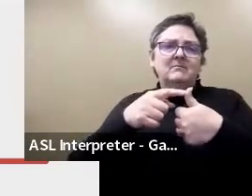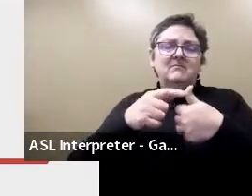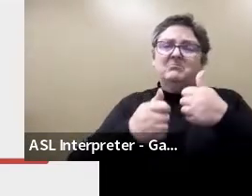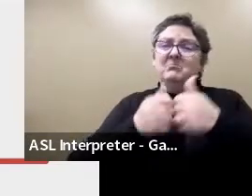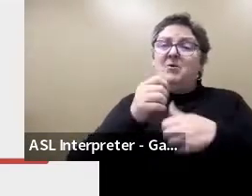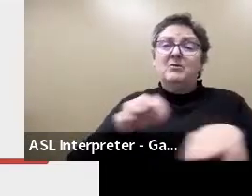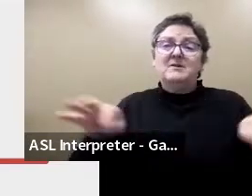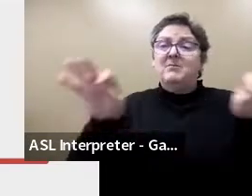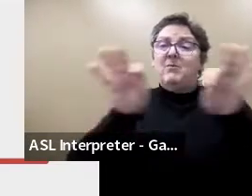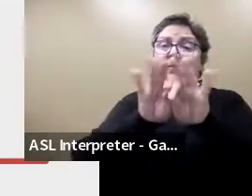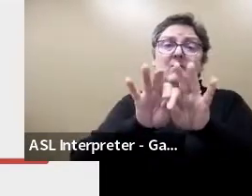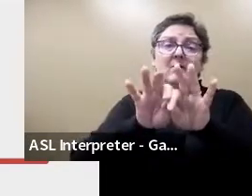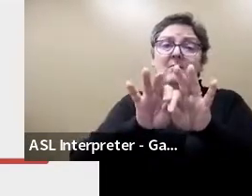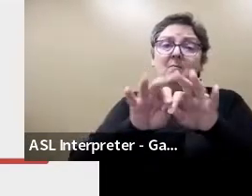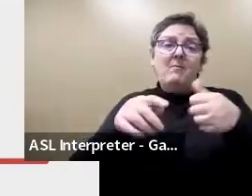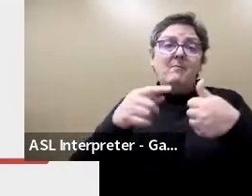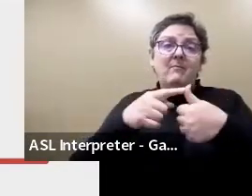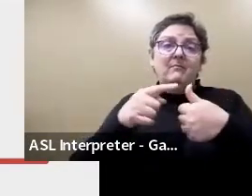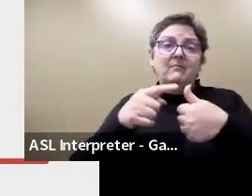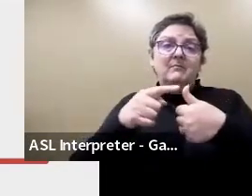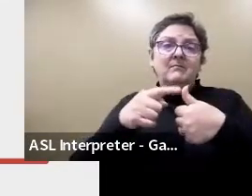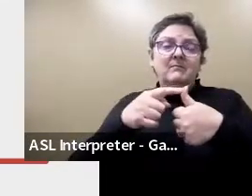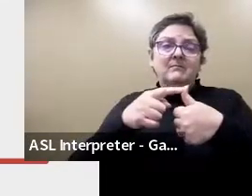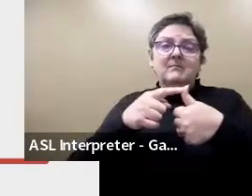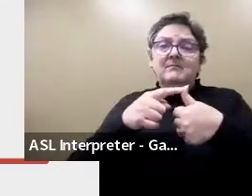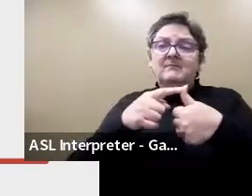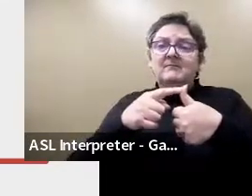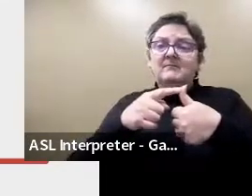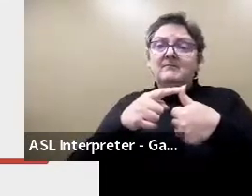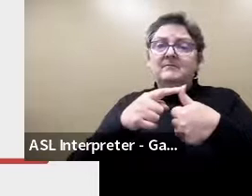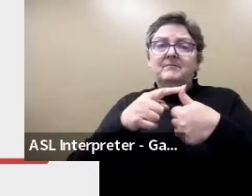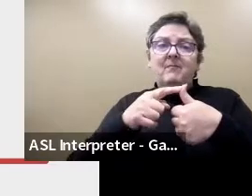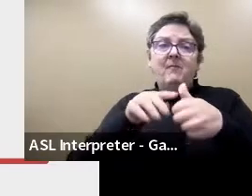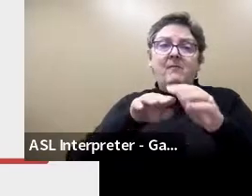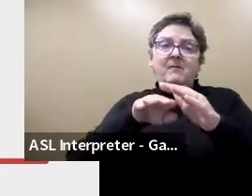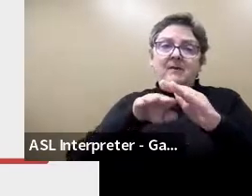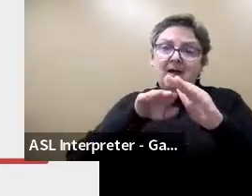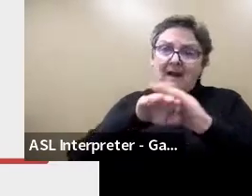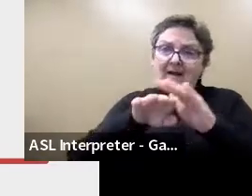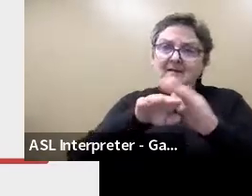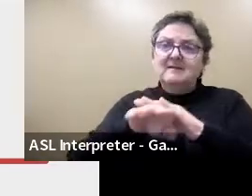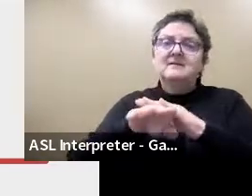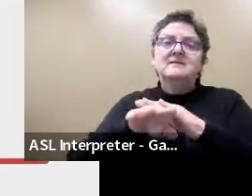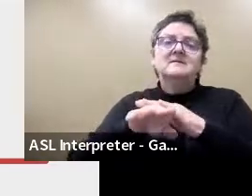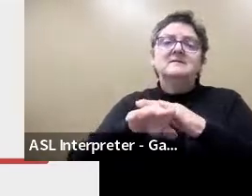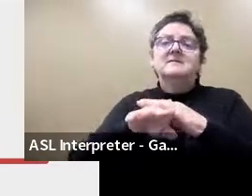we have today, concentrate on access and equity and inclusion,